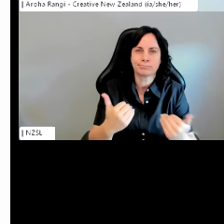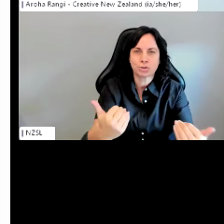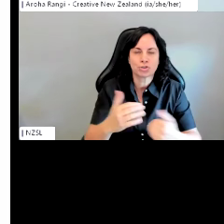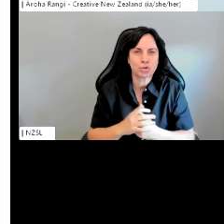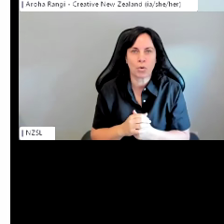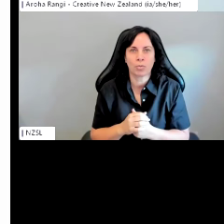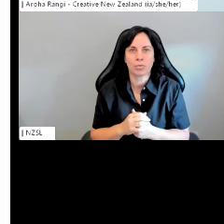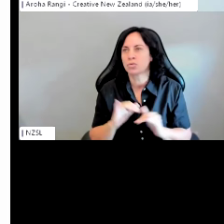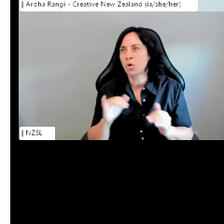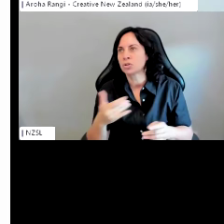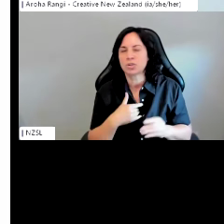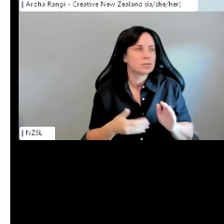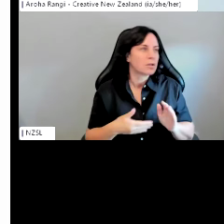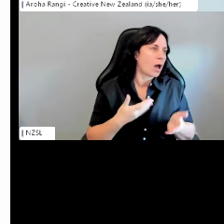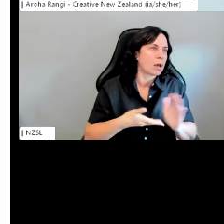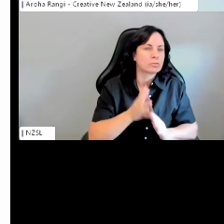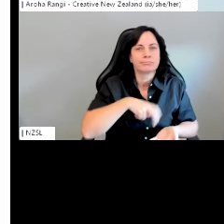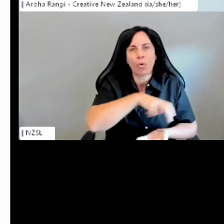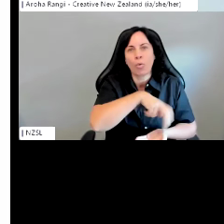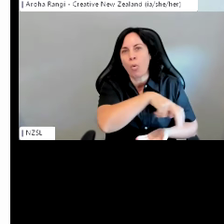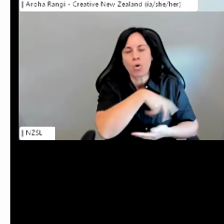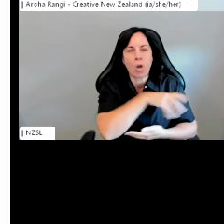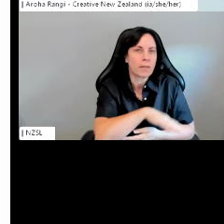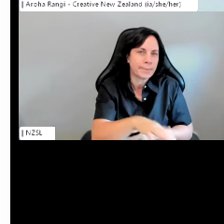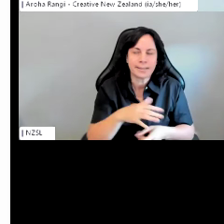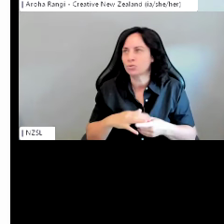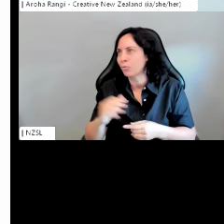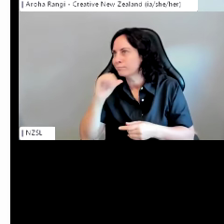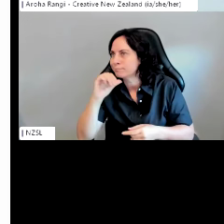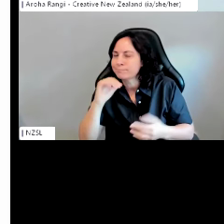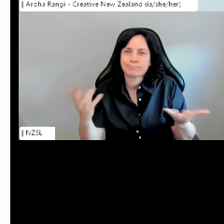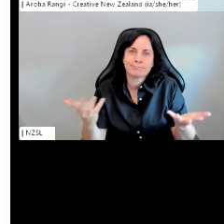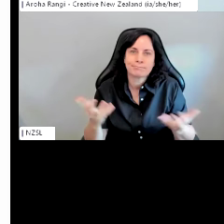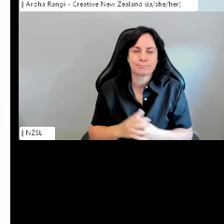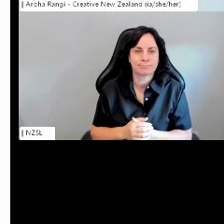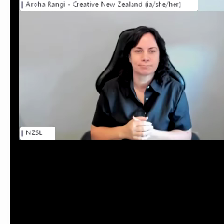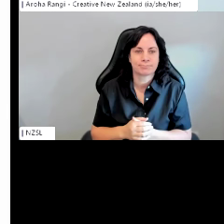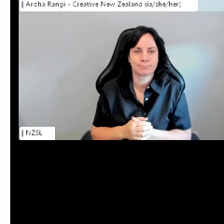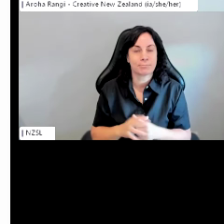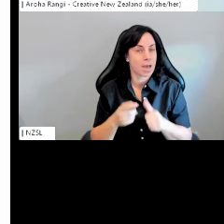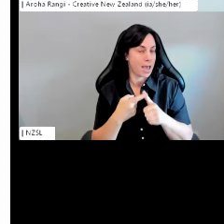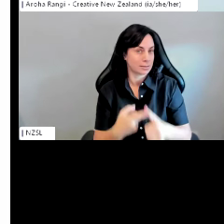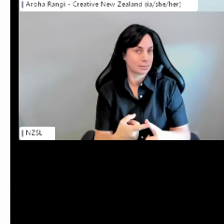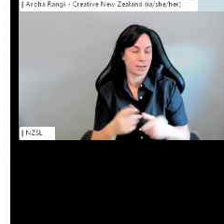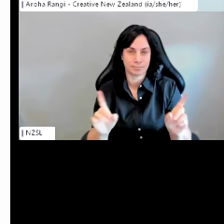you know, go for a walk on the beach? Um, and and the answer is this. The answer is that six